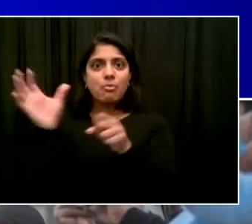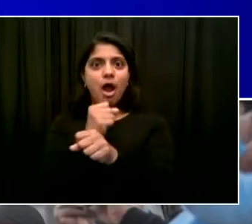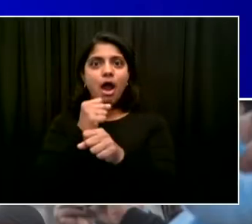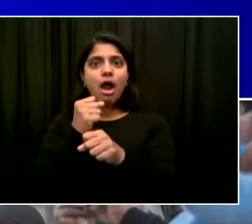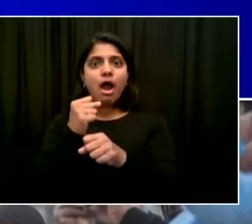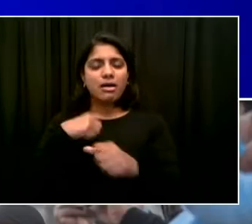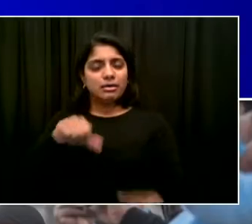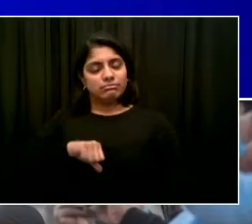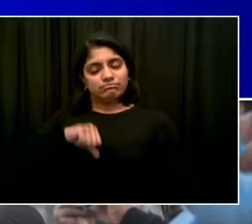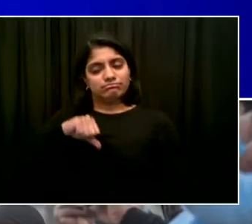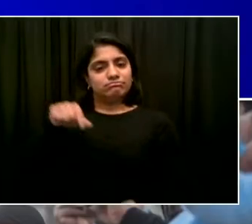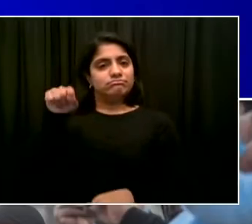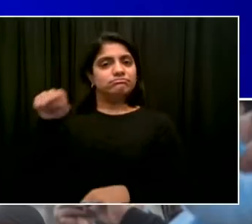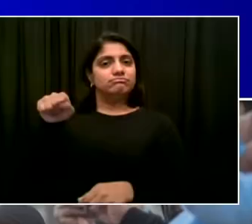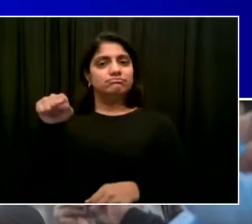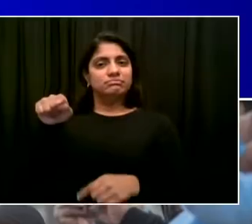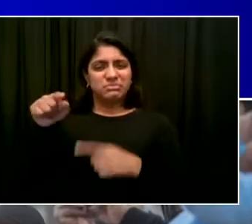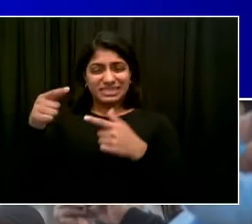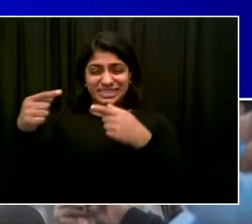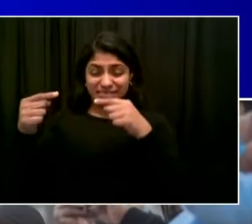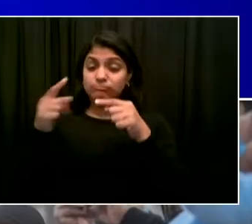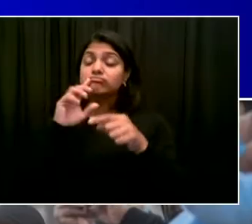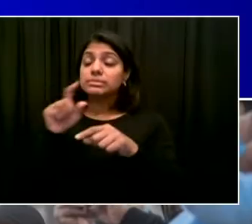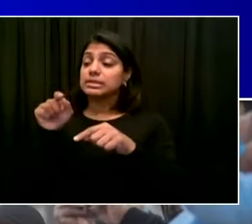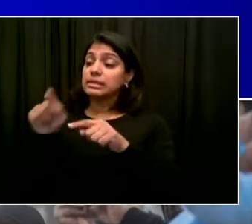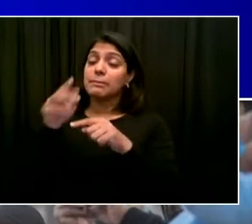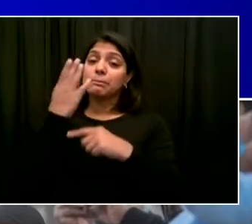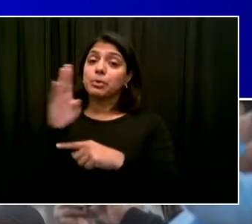WATCHED THAT CHAMPIONSHIP GAME THEY WERE DOWN AND OUT IT